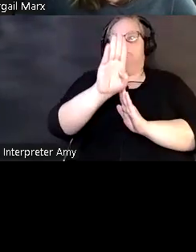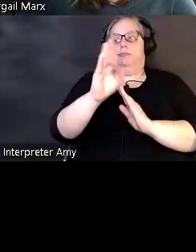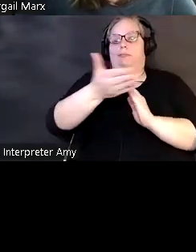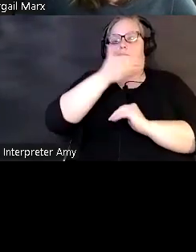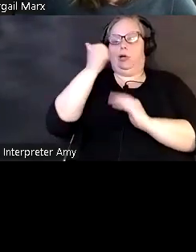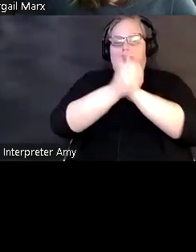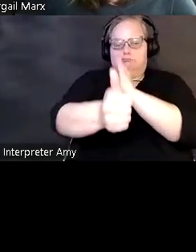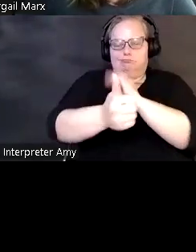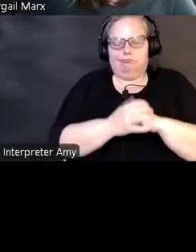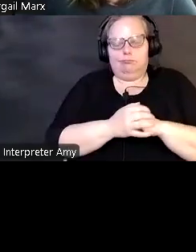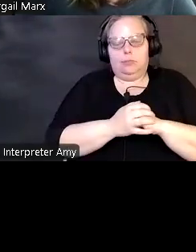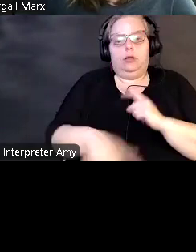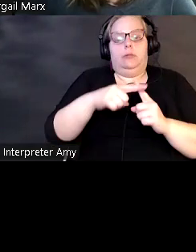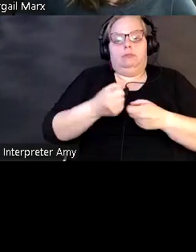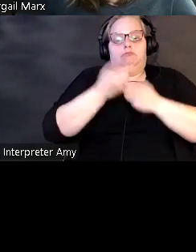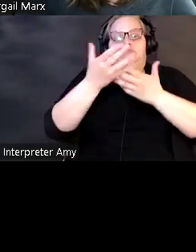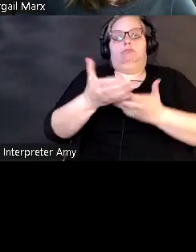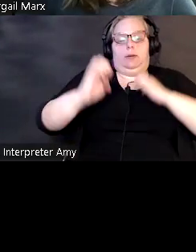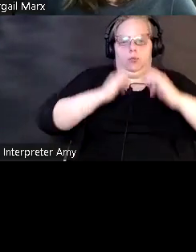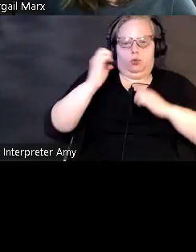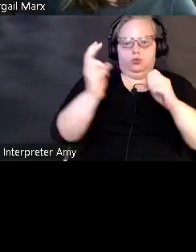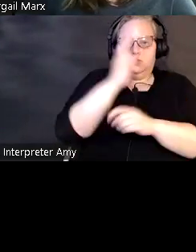Additionally, expressing emotions and using words or other features of the